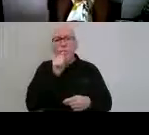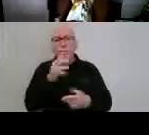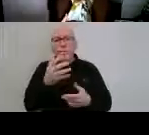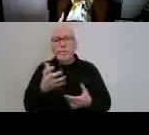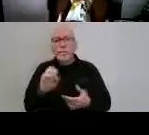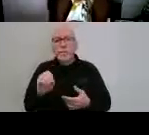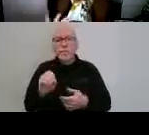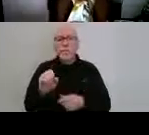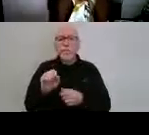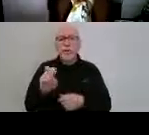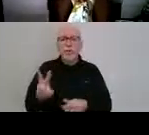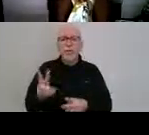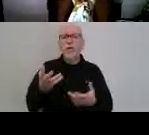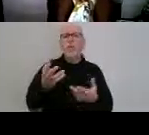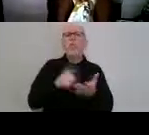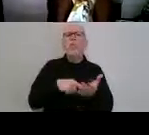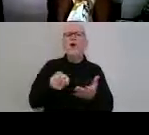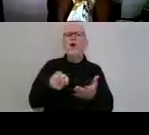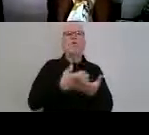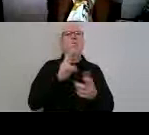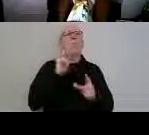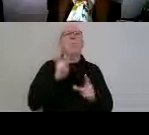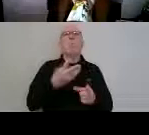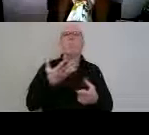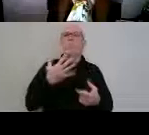or what are some of the perceived benefits if you haven't had experiences with it?